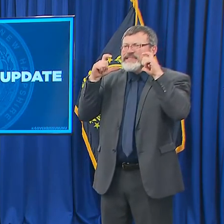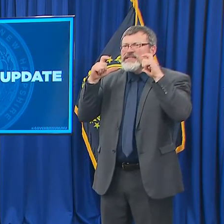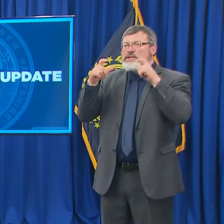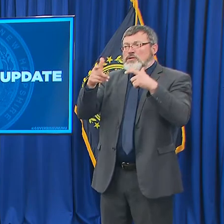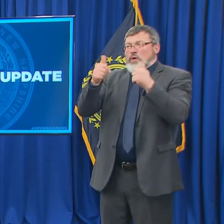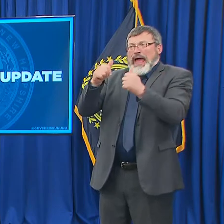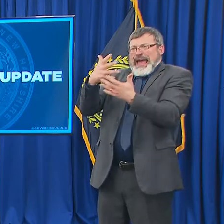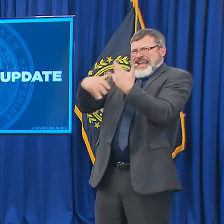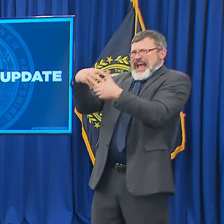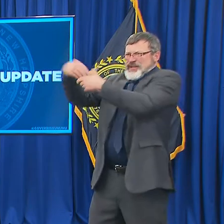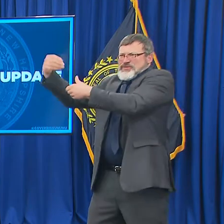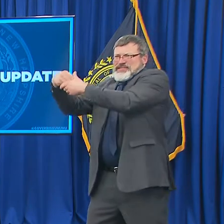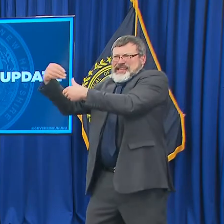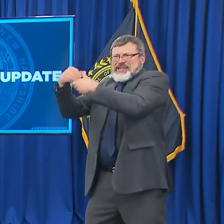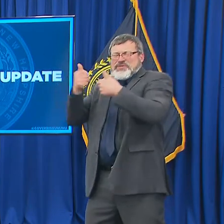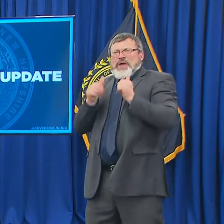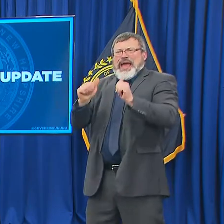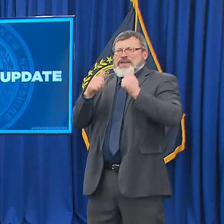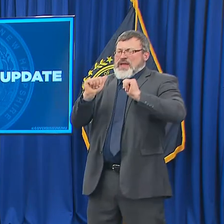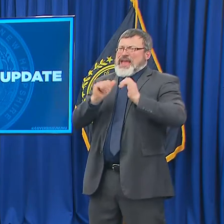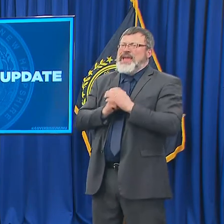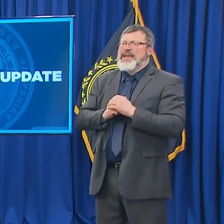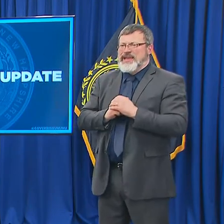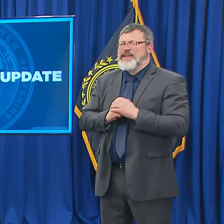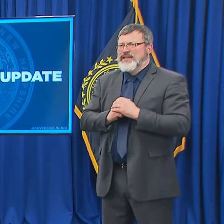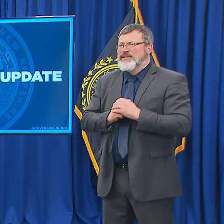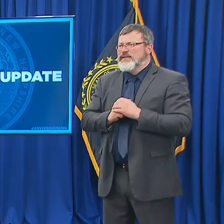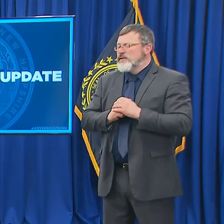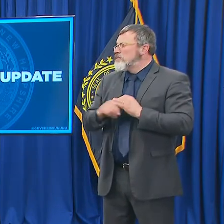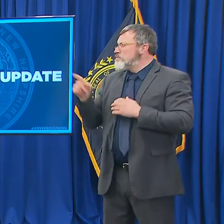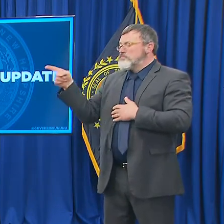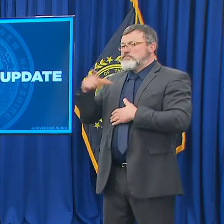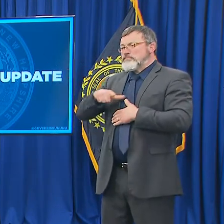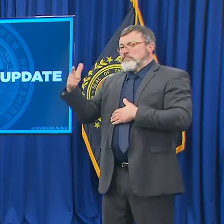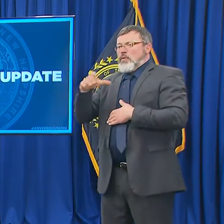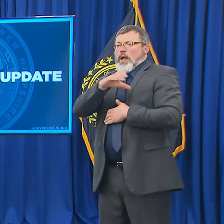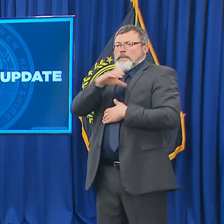with 19 residents and two staff as you can see,